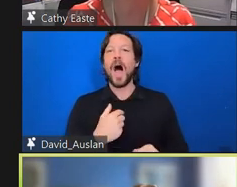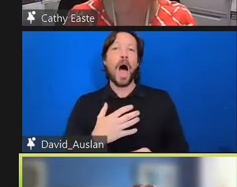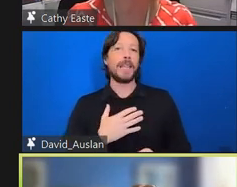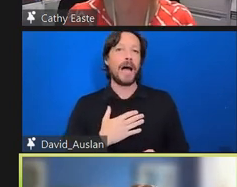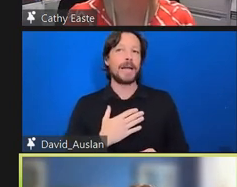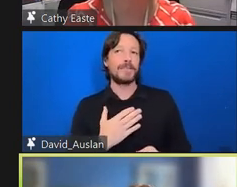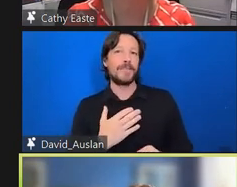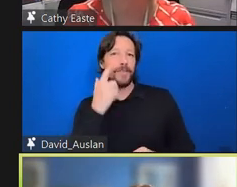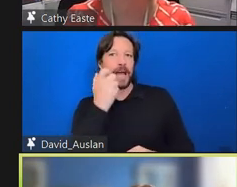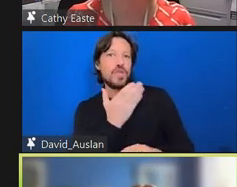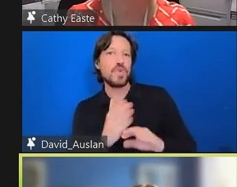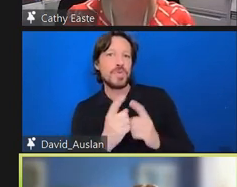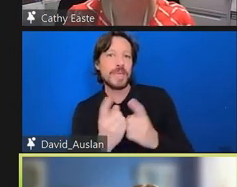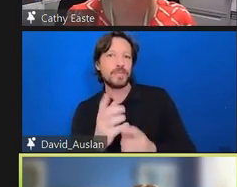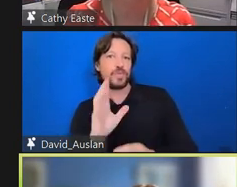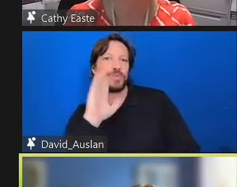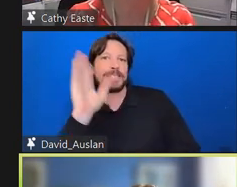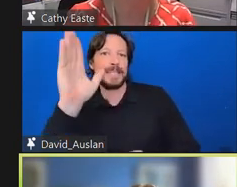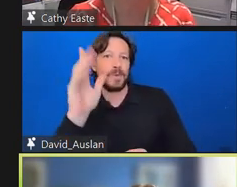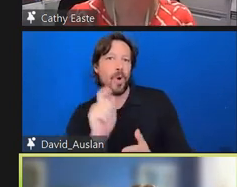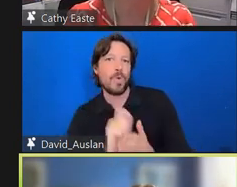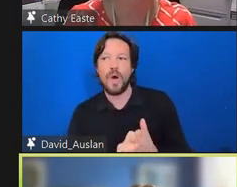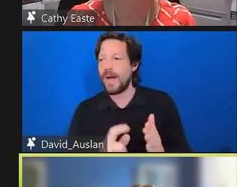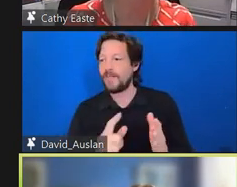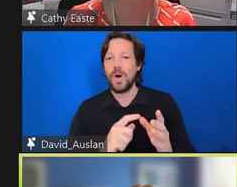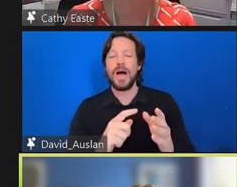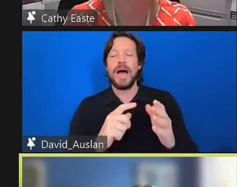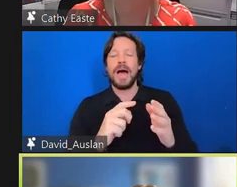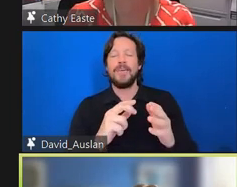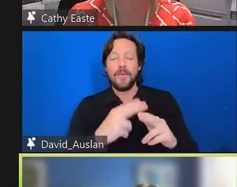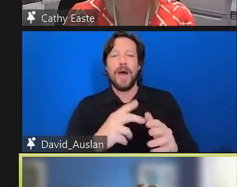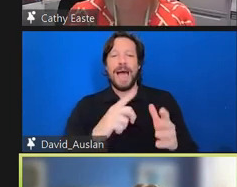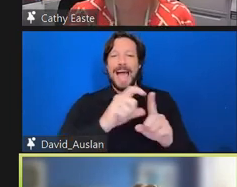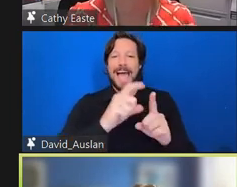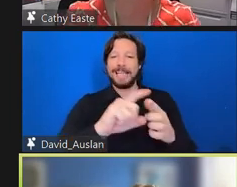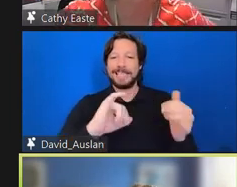write on for ADCET, so we might reach out and get some guidance or things to look for when